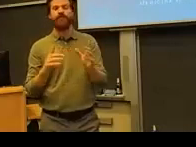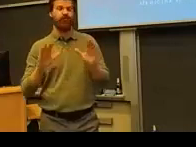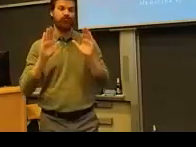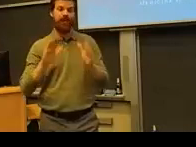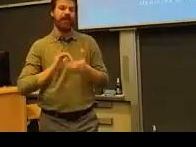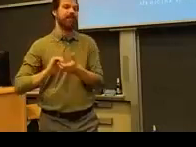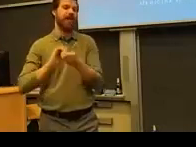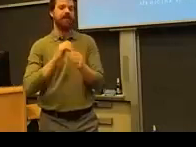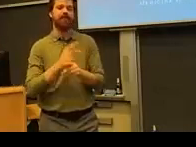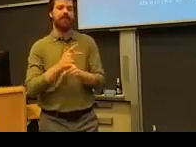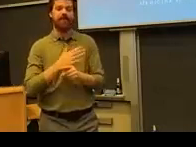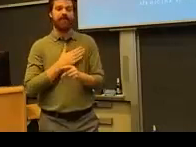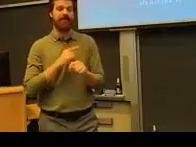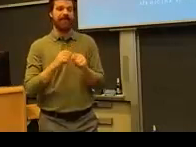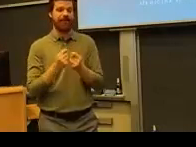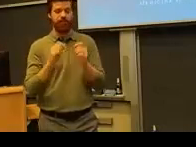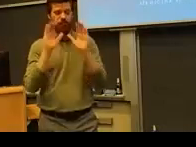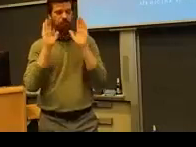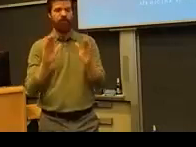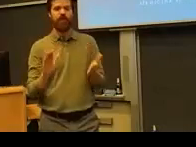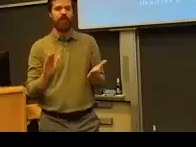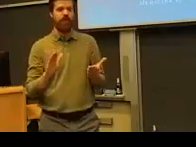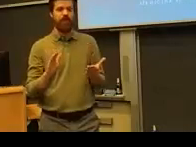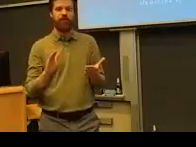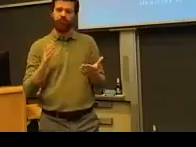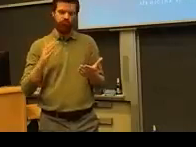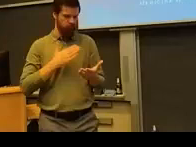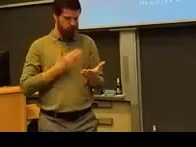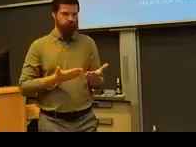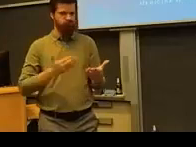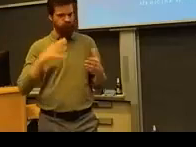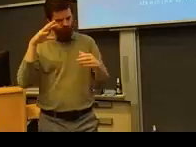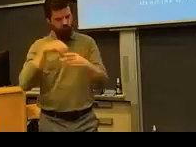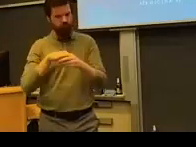care my team is wonderful they've gotten on board really quickly with what we have to offer in the